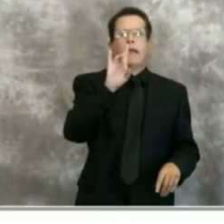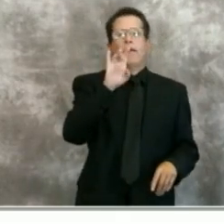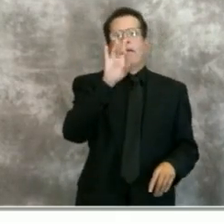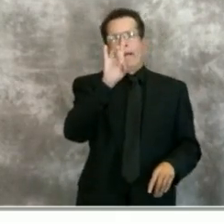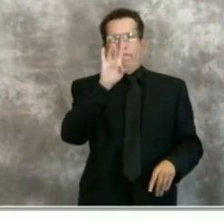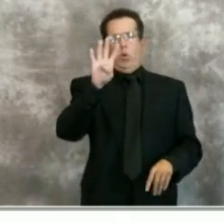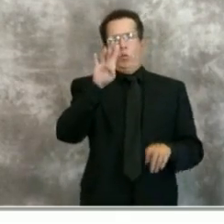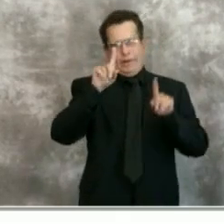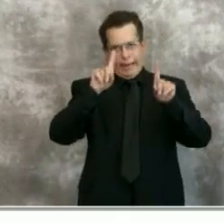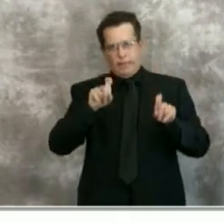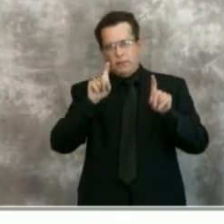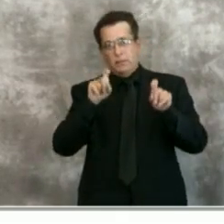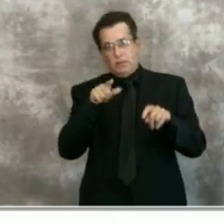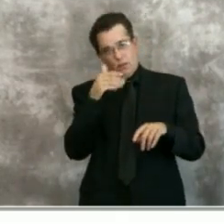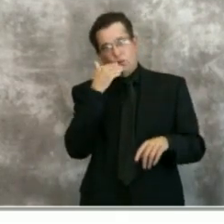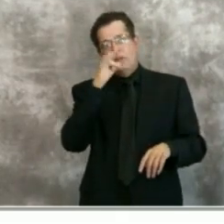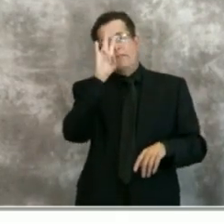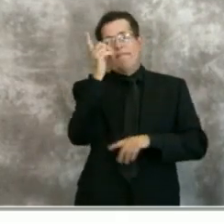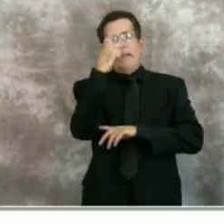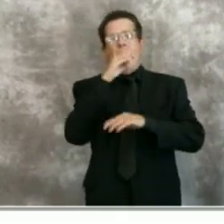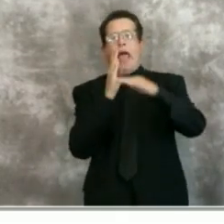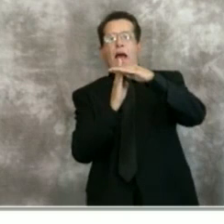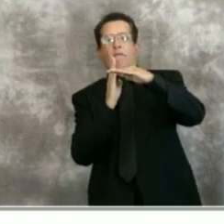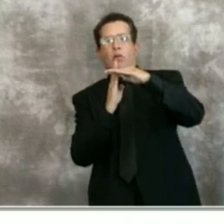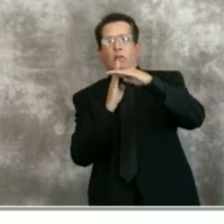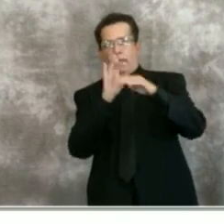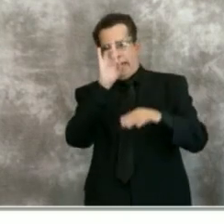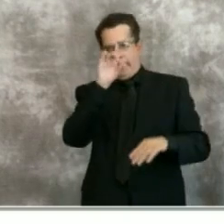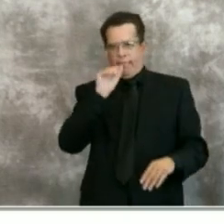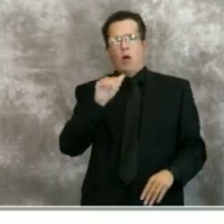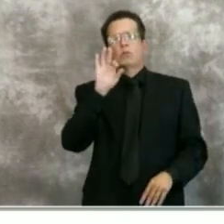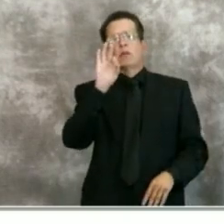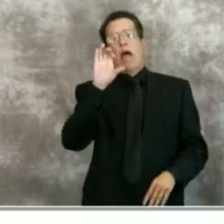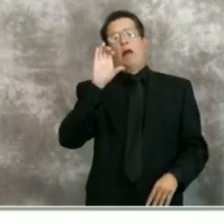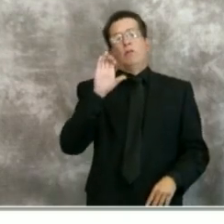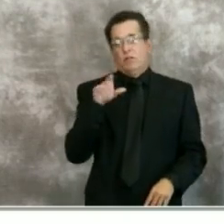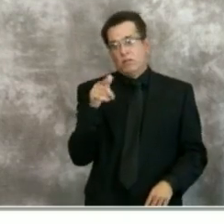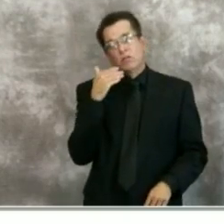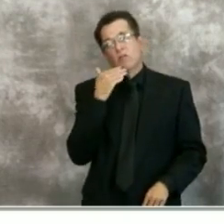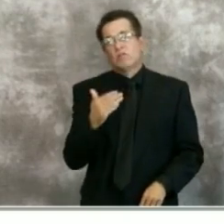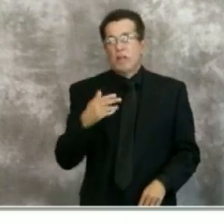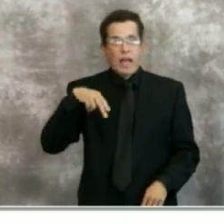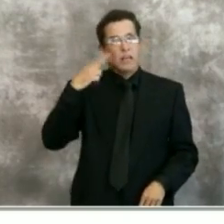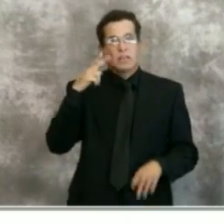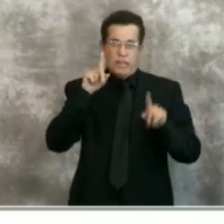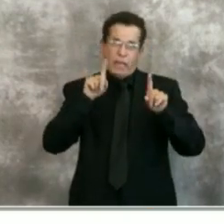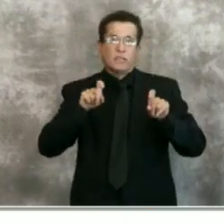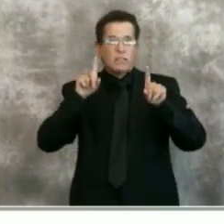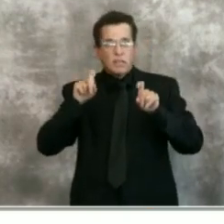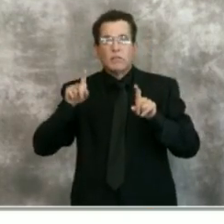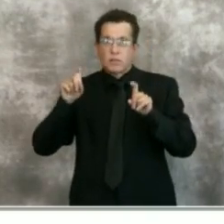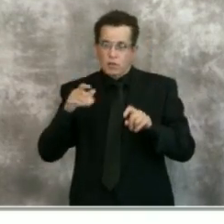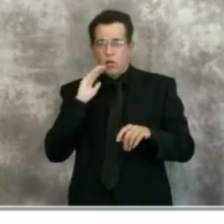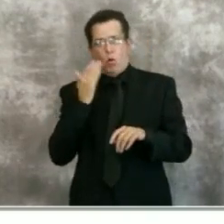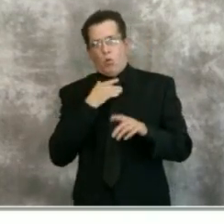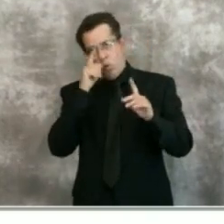WE TALKED ABOUT LAST WEEK REMAINS VERY STRONG 7,884 TESTS REPORTED TODAY, OUR 7